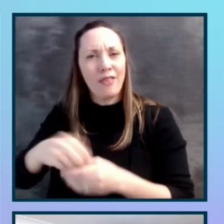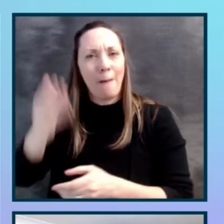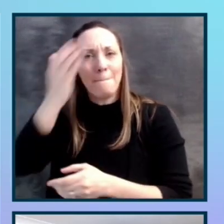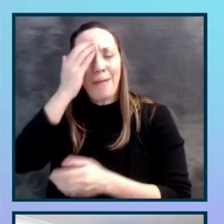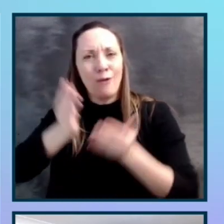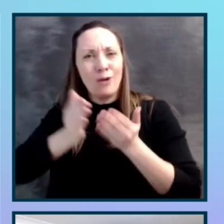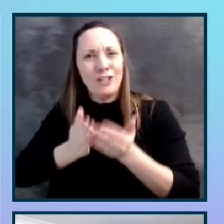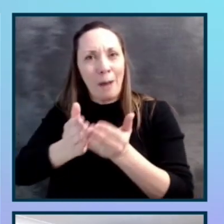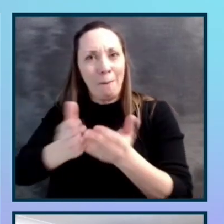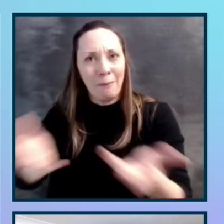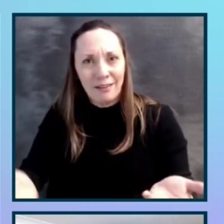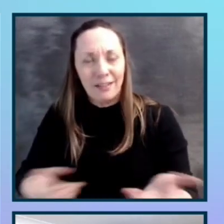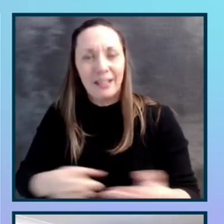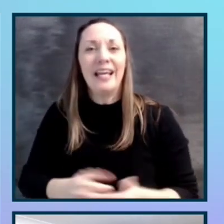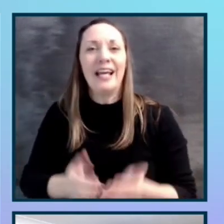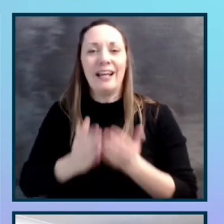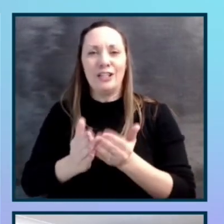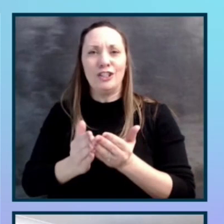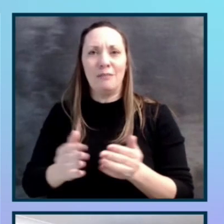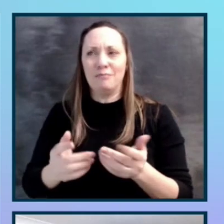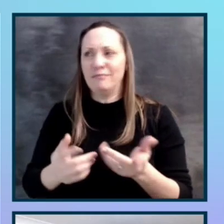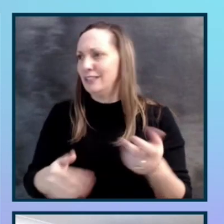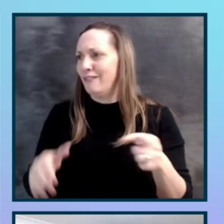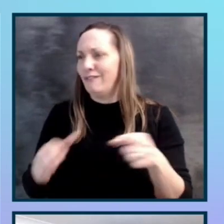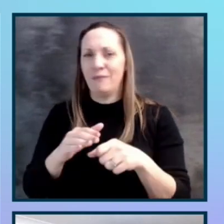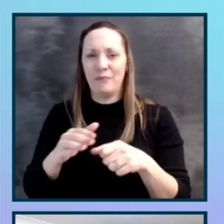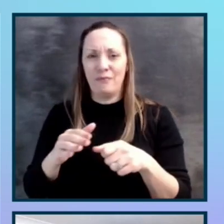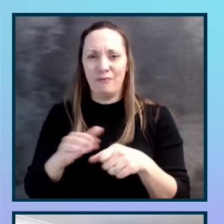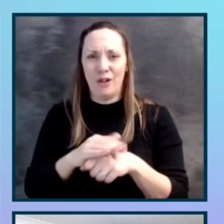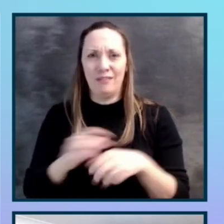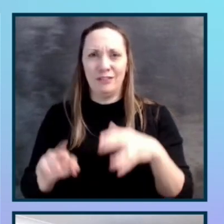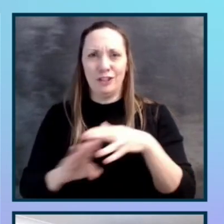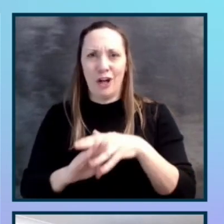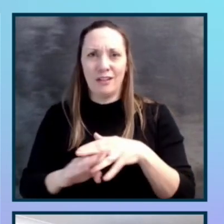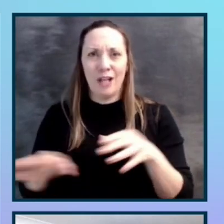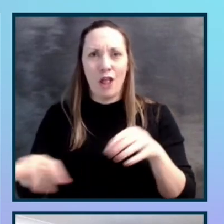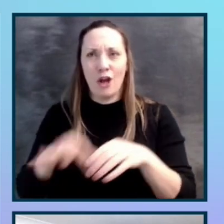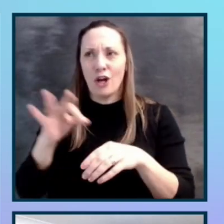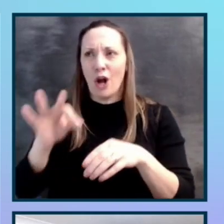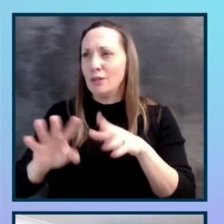with it's the shivers of sharks and the ghost fleets and the iconic skeletons, of course,